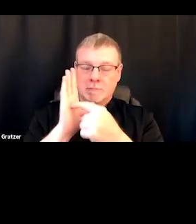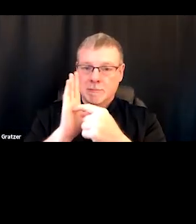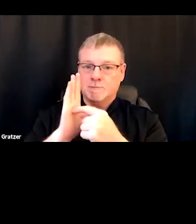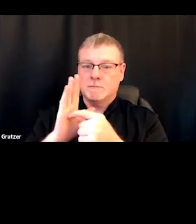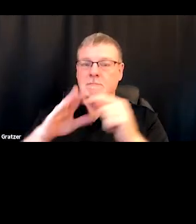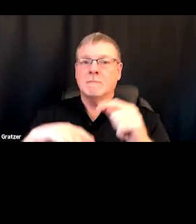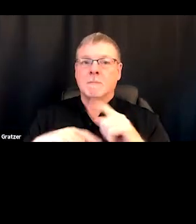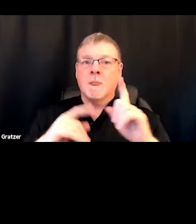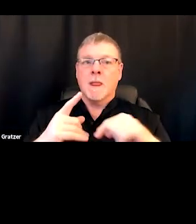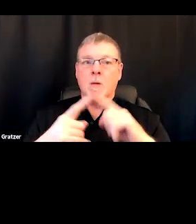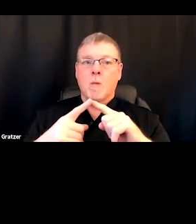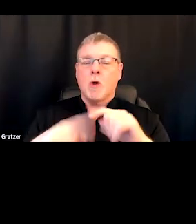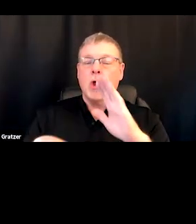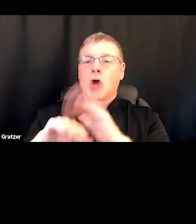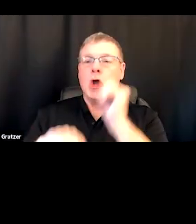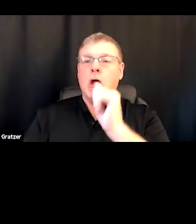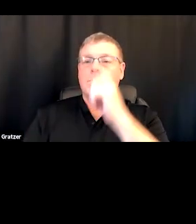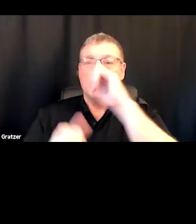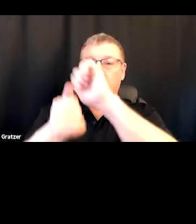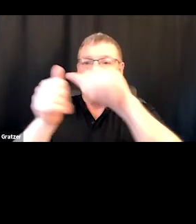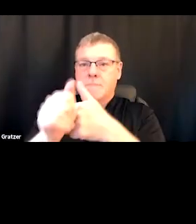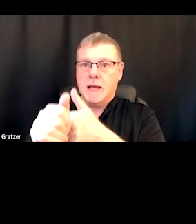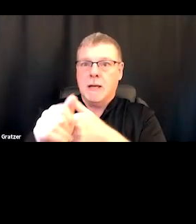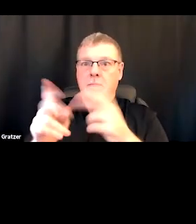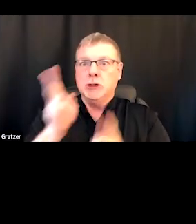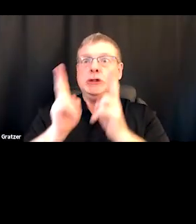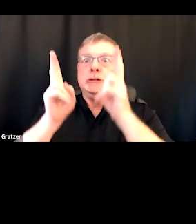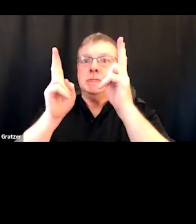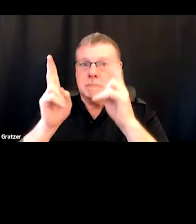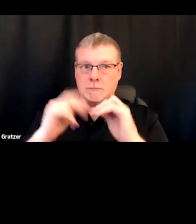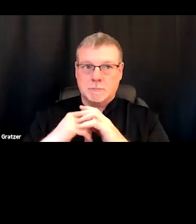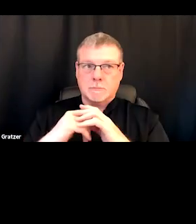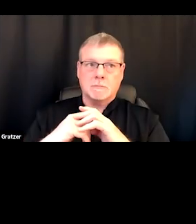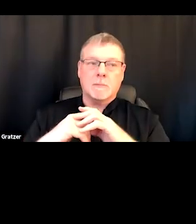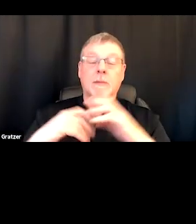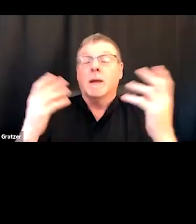in which we might call the police for urgent backup. And an example of this may be